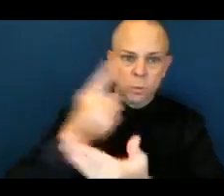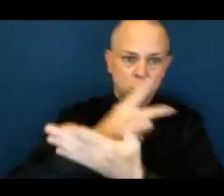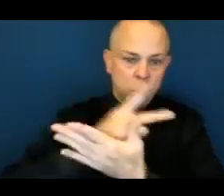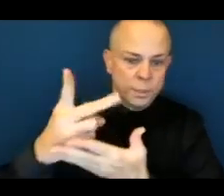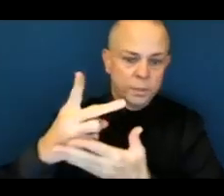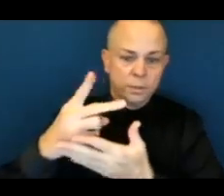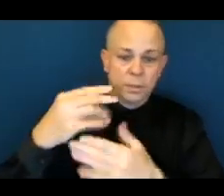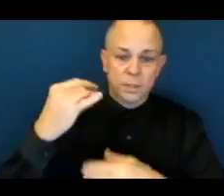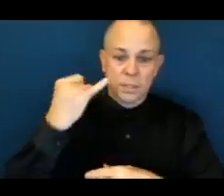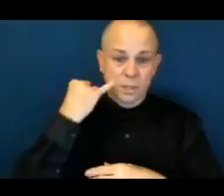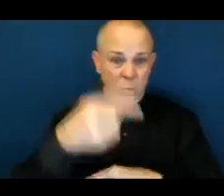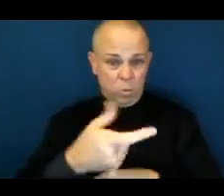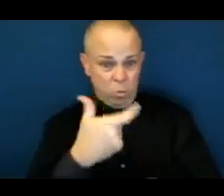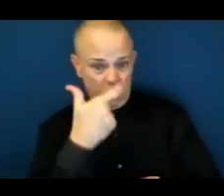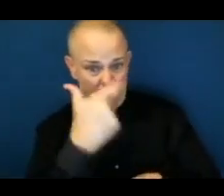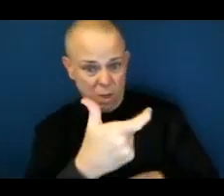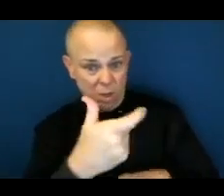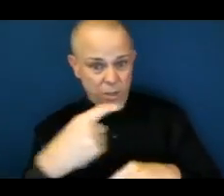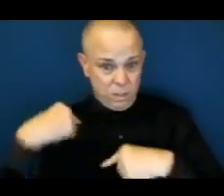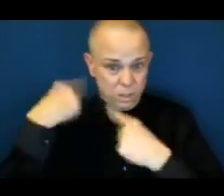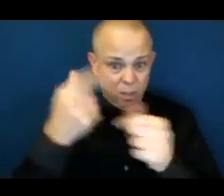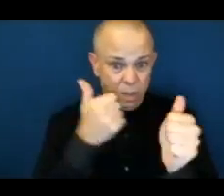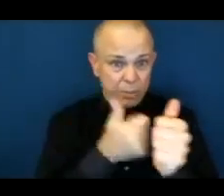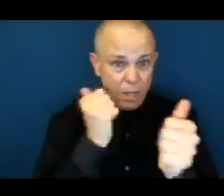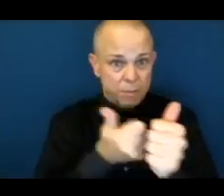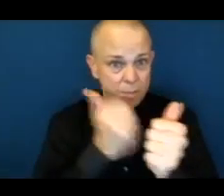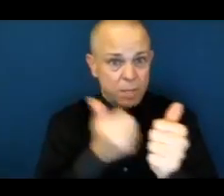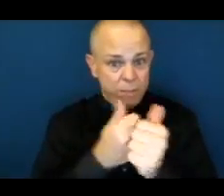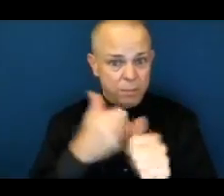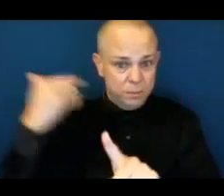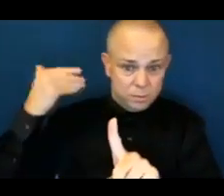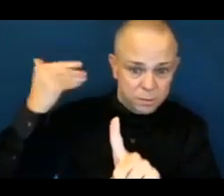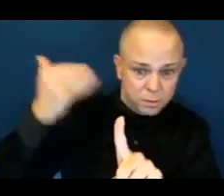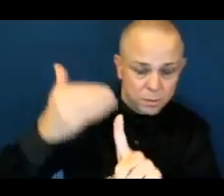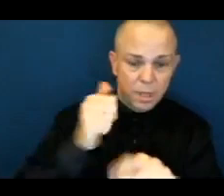the team does an amazing job of walking us through their daily progress but